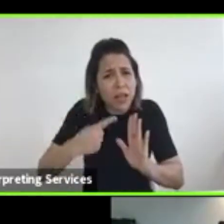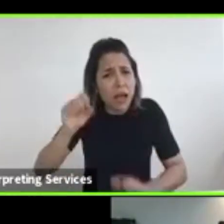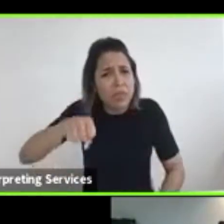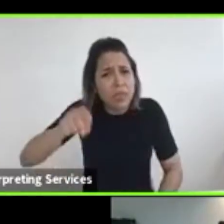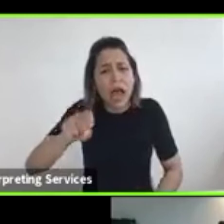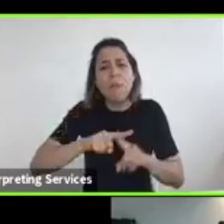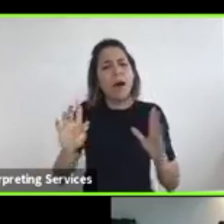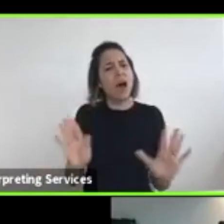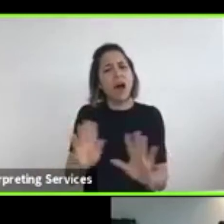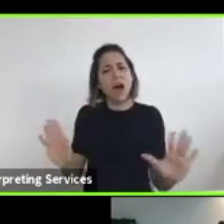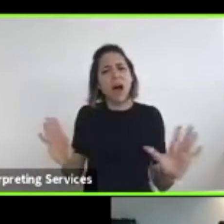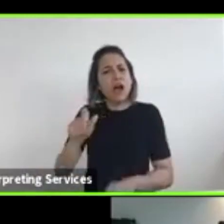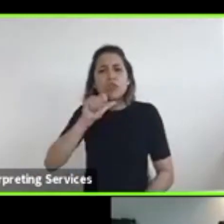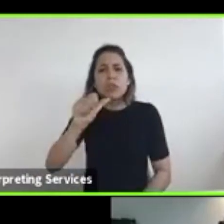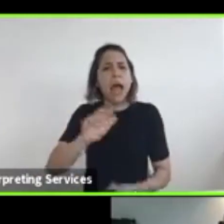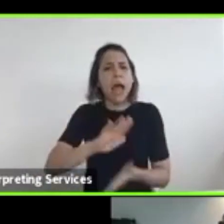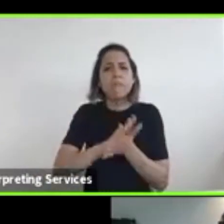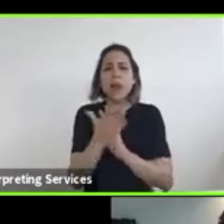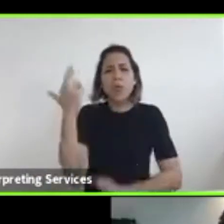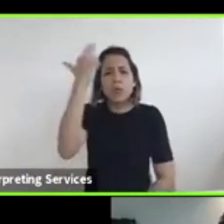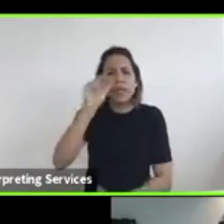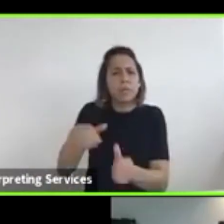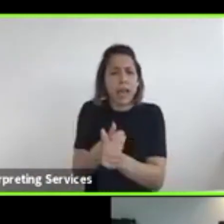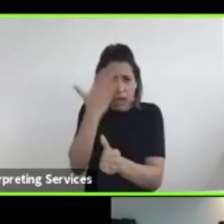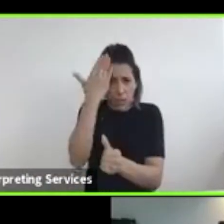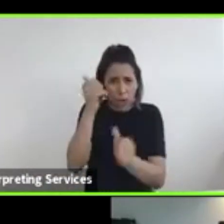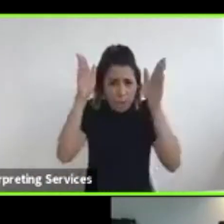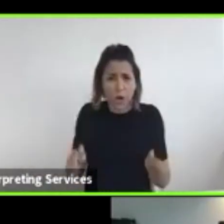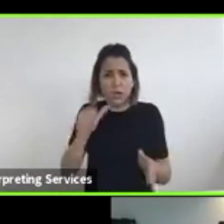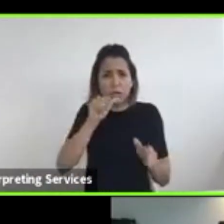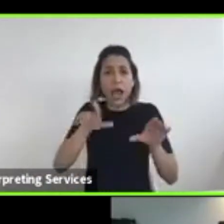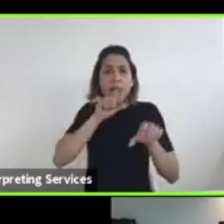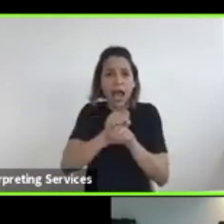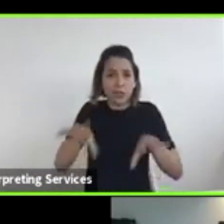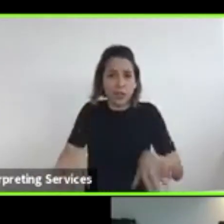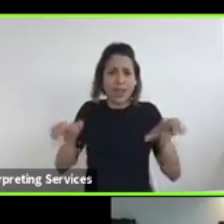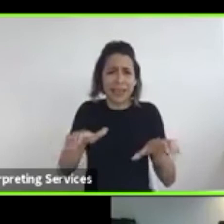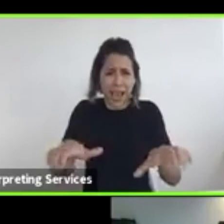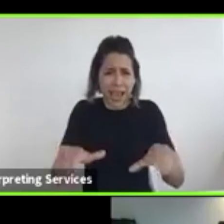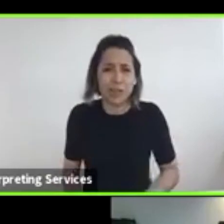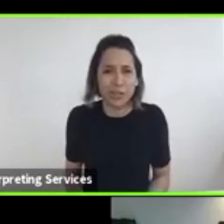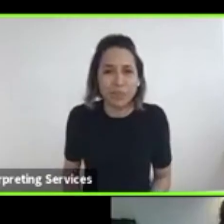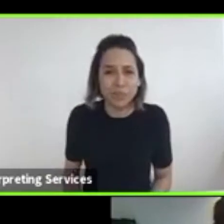A REASON WHY ONE IS NOT DOING SOMETHING, SO I THINK, THE RISK OF -- OF CONFLICT,